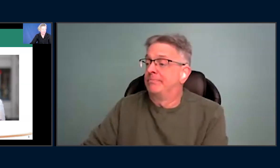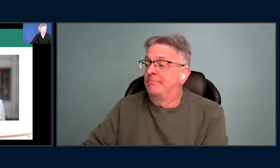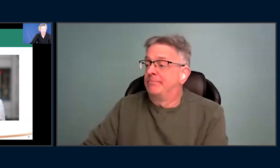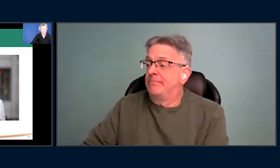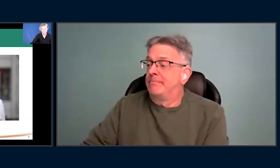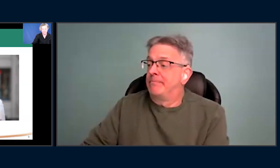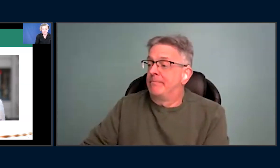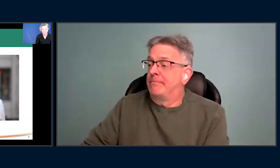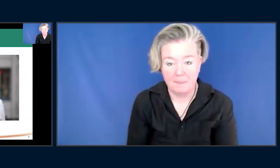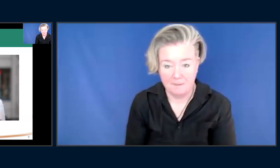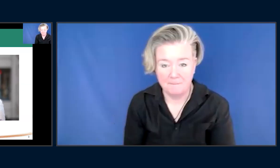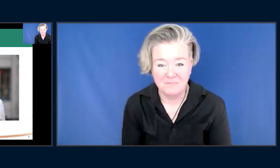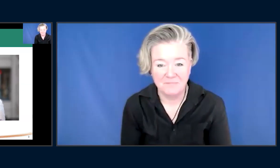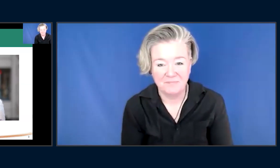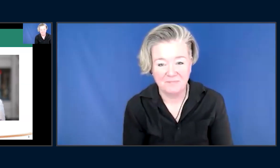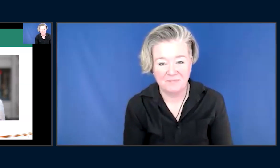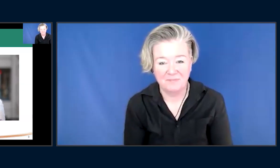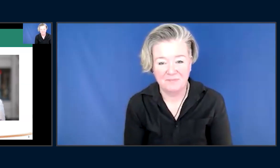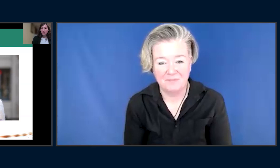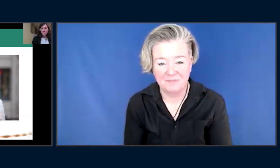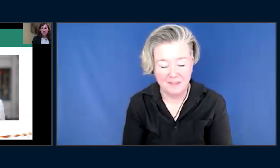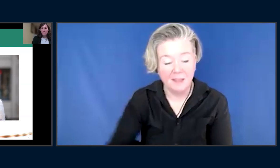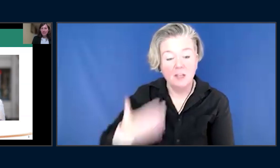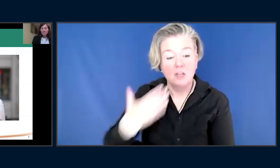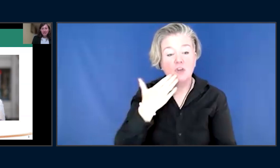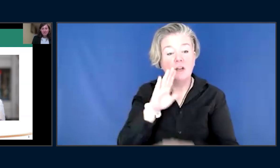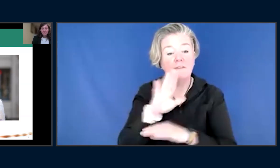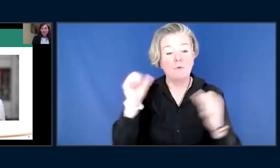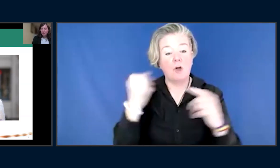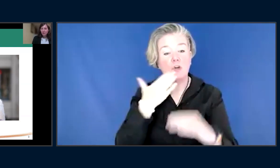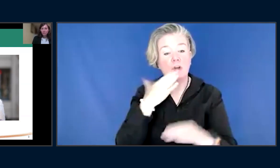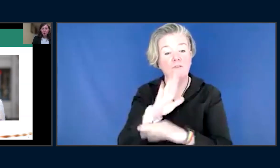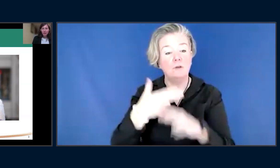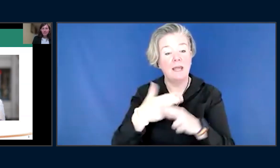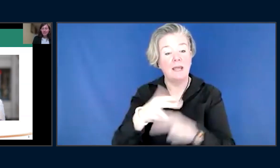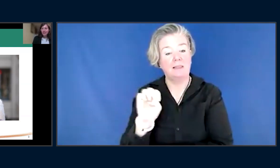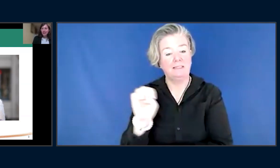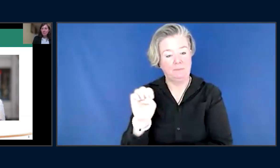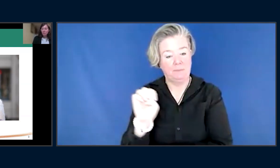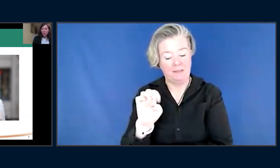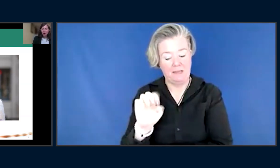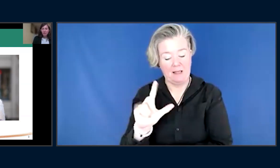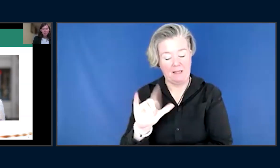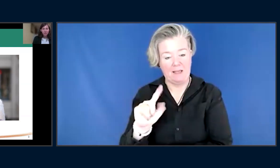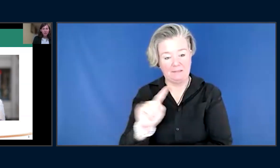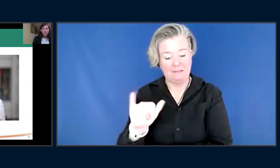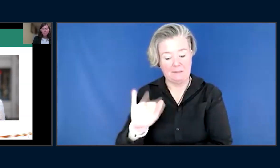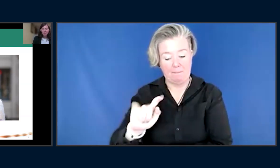Elizabeth, you're up. ELIZABETH FLORES >> Good afternoon, everybody. My name is Elizabeth Flores. I am a program manager